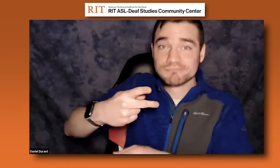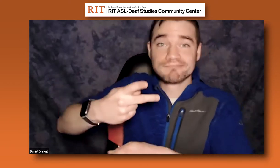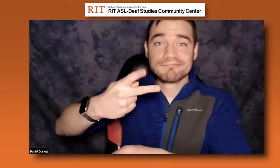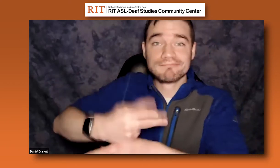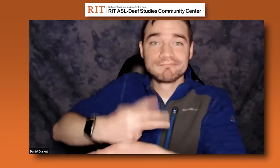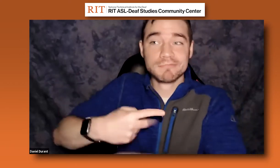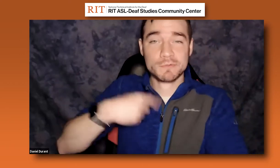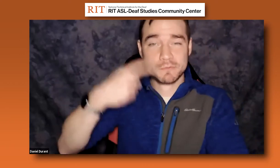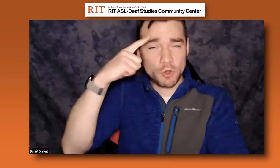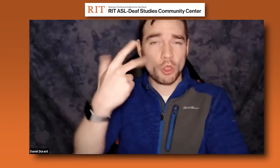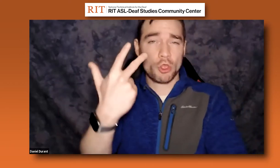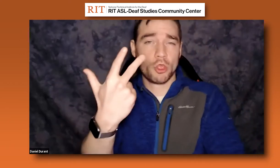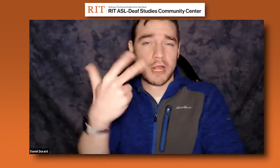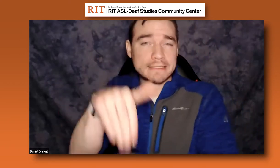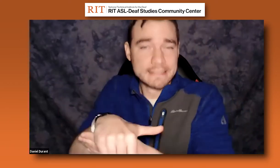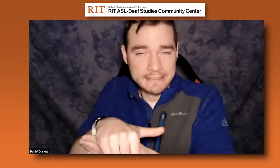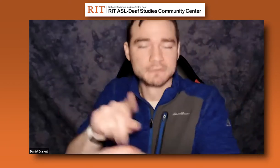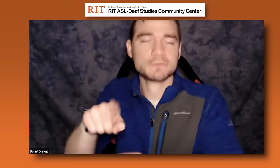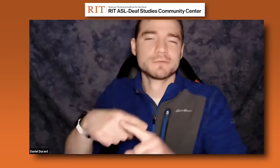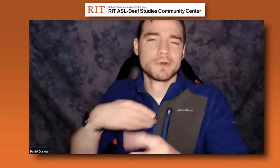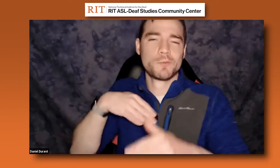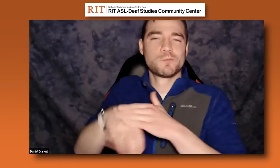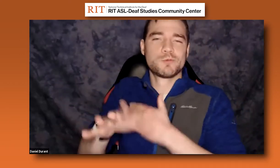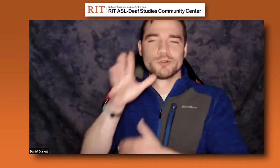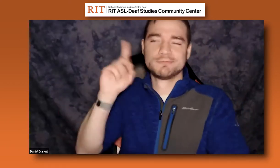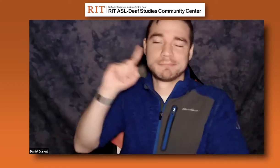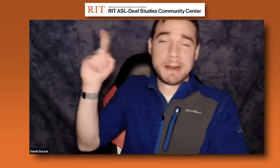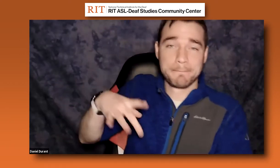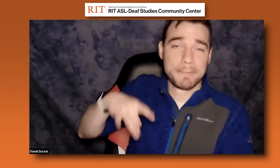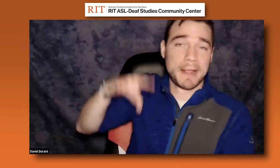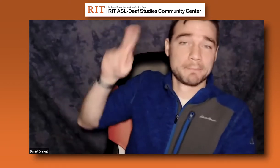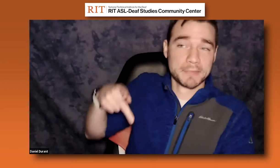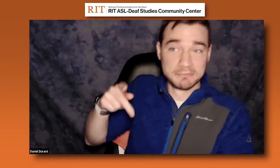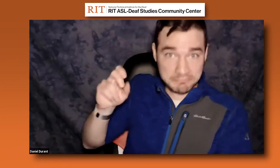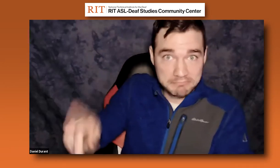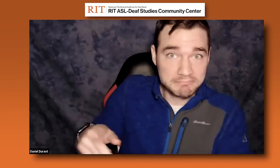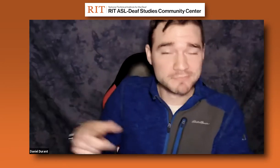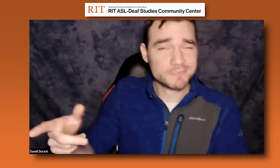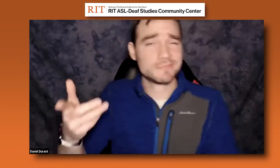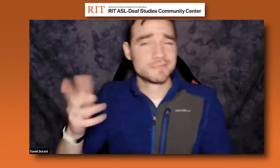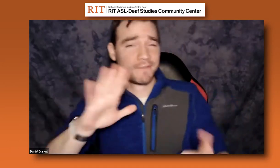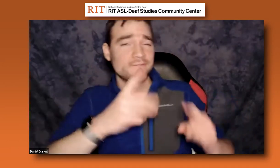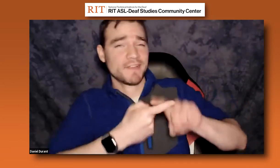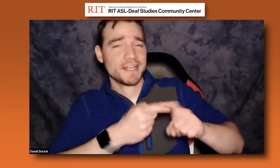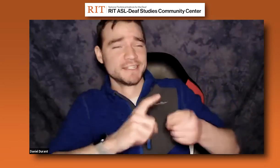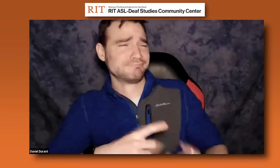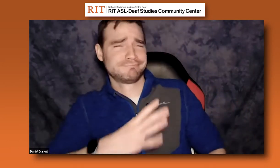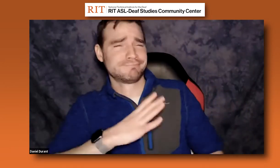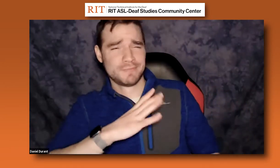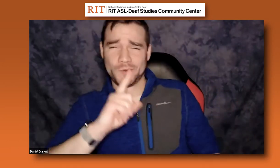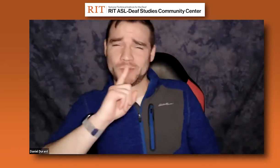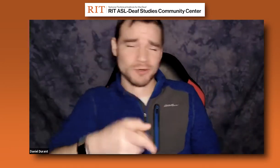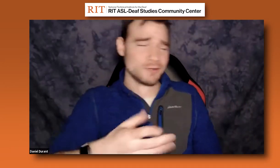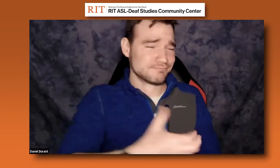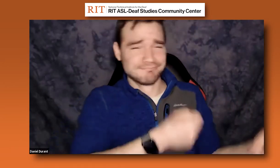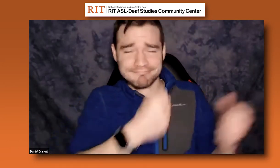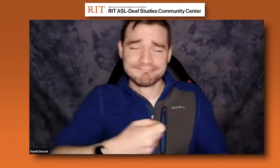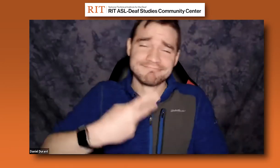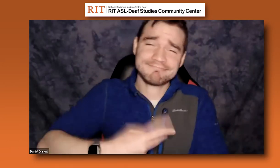My mom said, "Do you mind taking care of my son for 3 days? I'll be back in 3 days to pick him up." And this woman was a friend of my mom and said, "Sure,